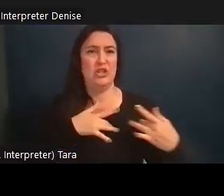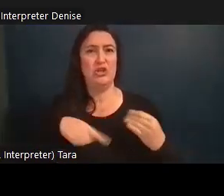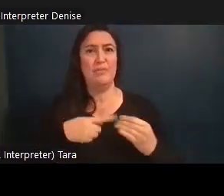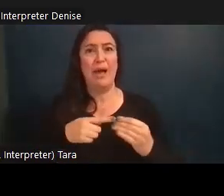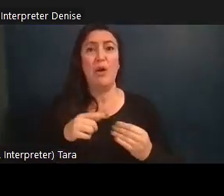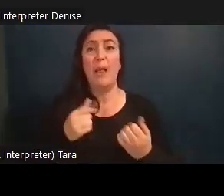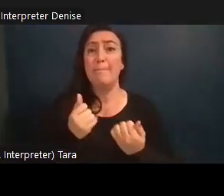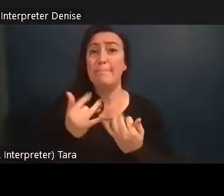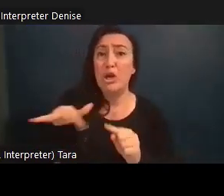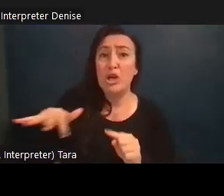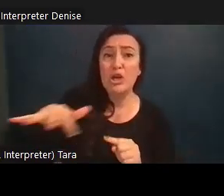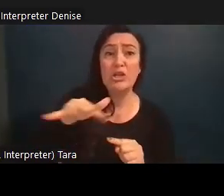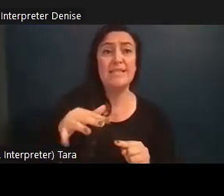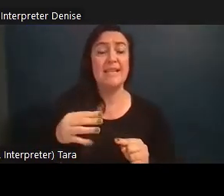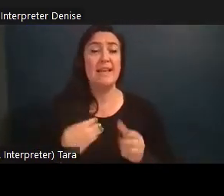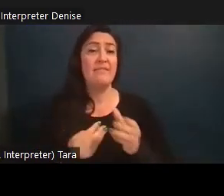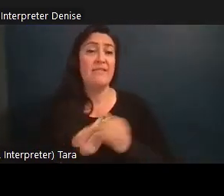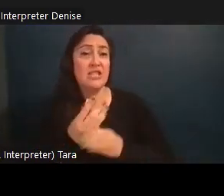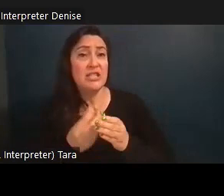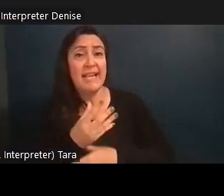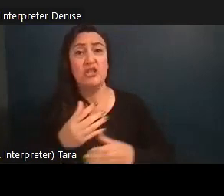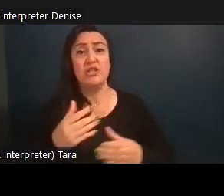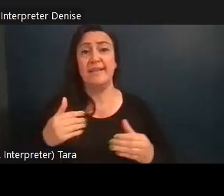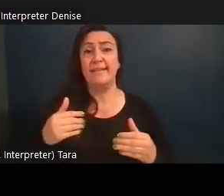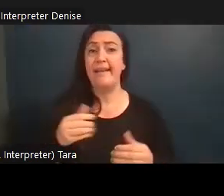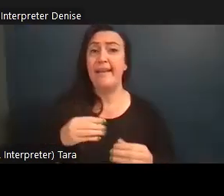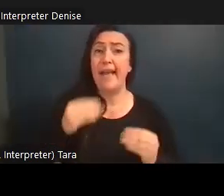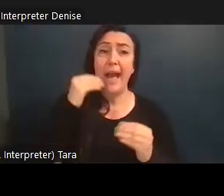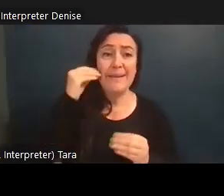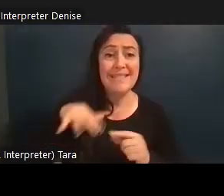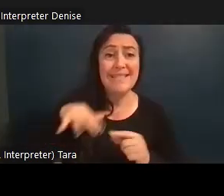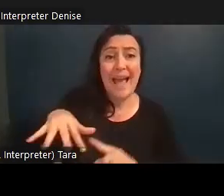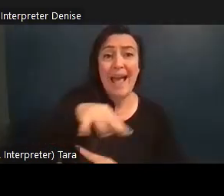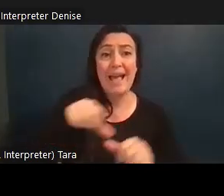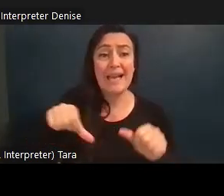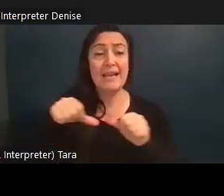and habitat, the need to restore ecological processes to the